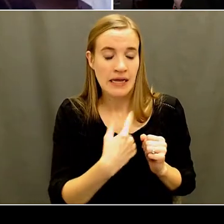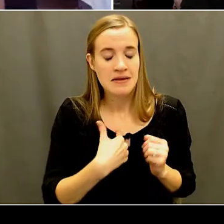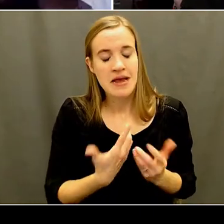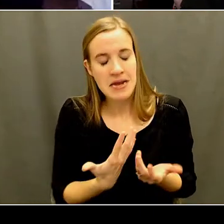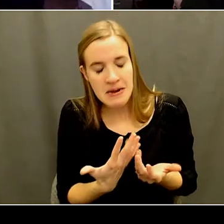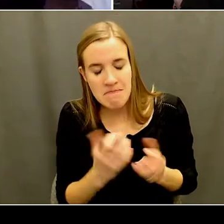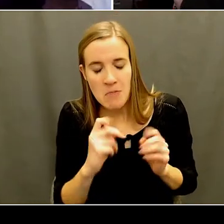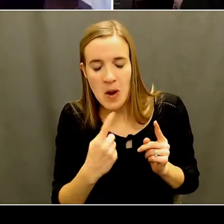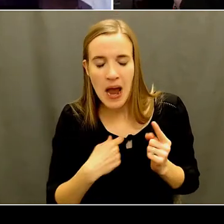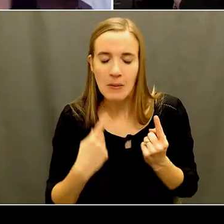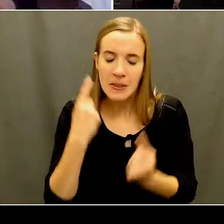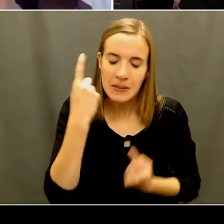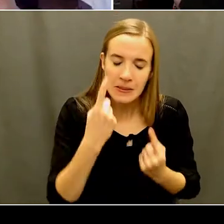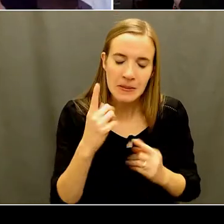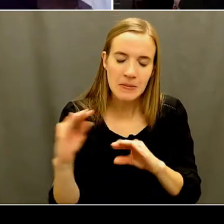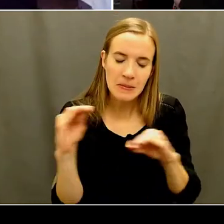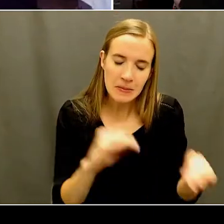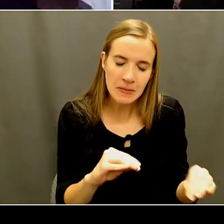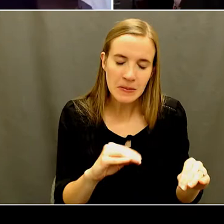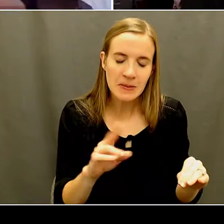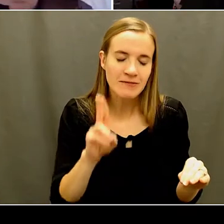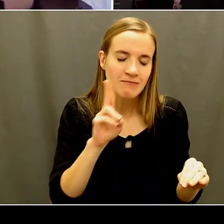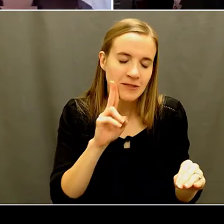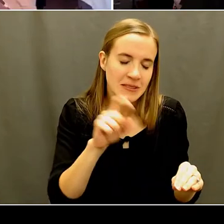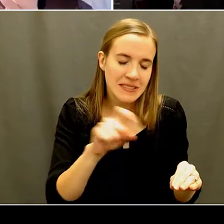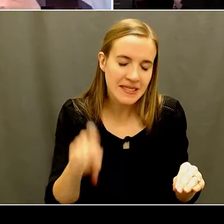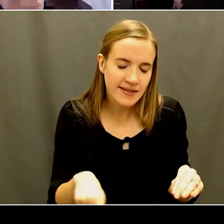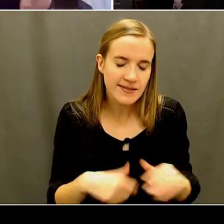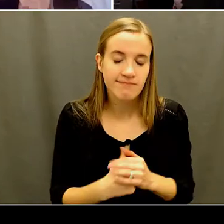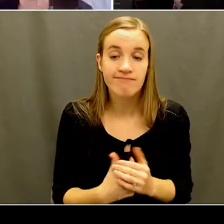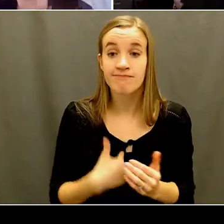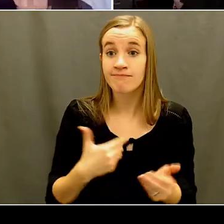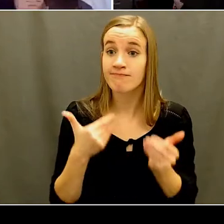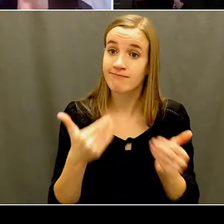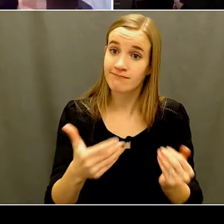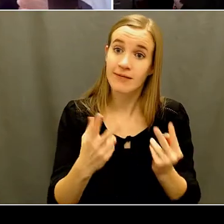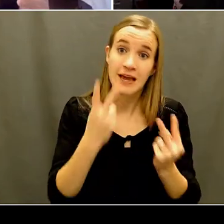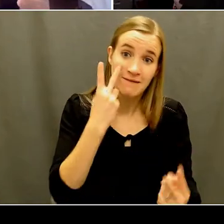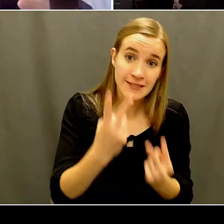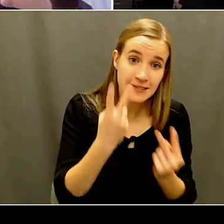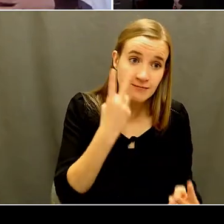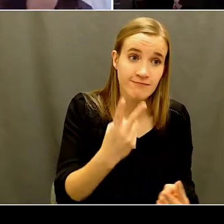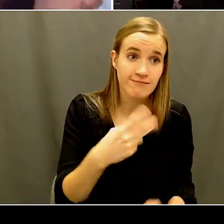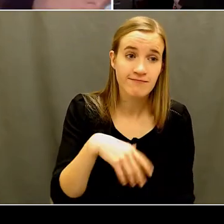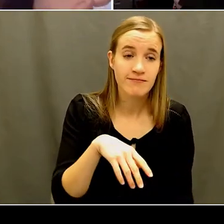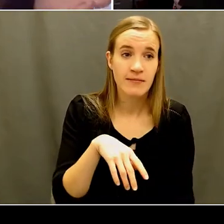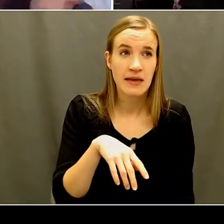Sylvester Turner. And, you know, again, I, I took this seriously, but I also